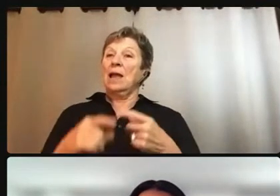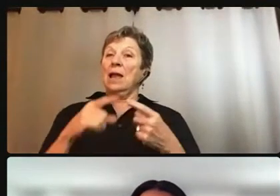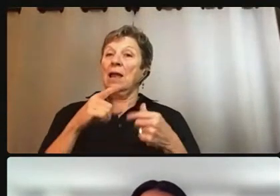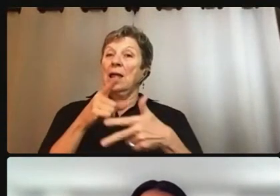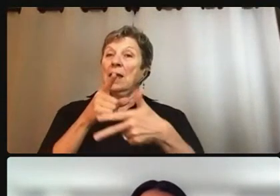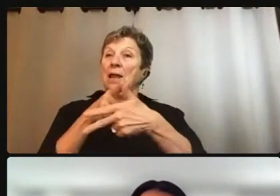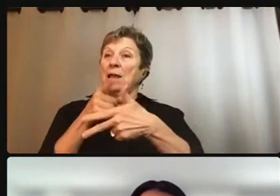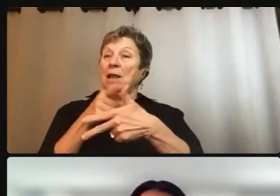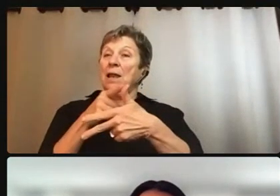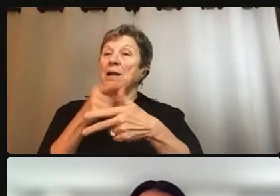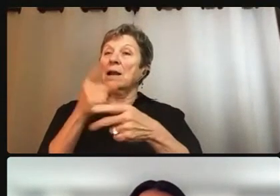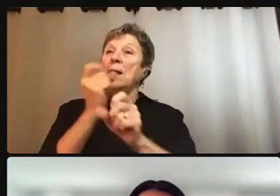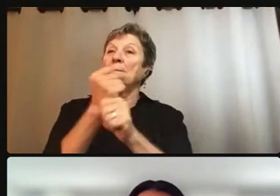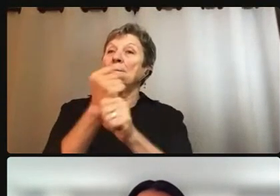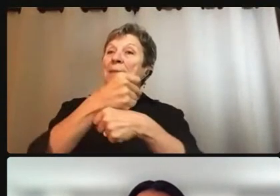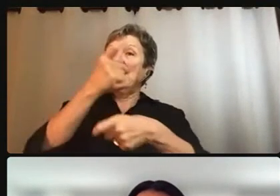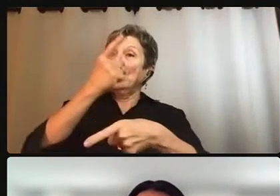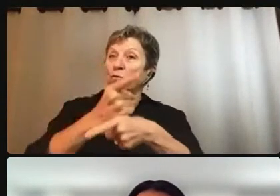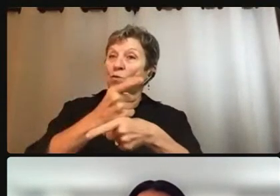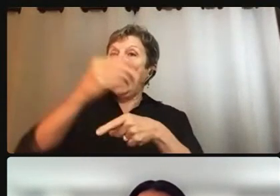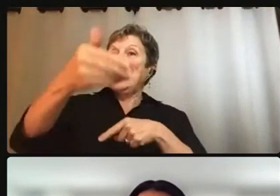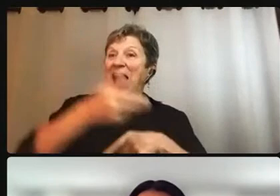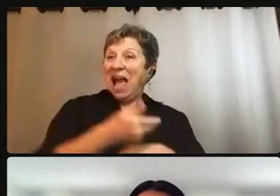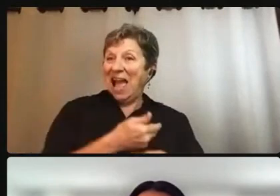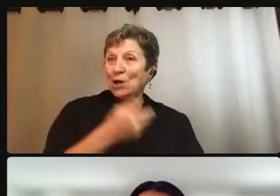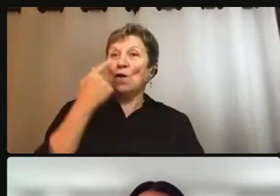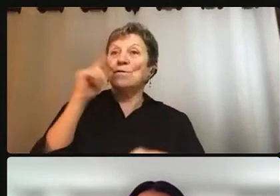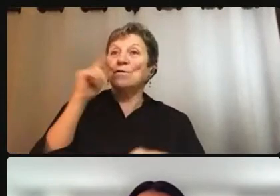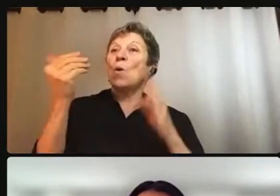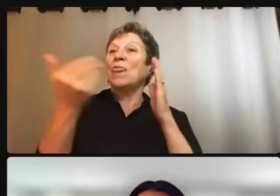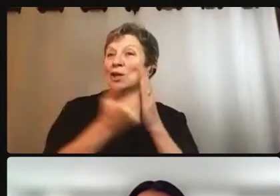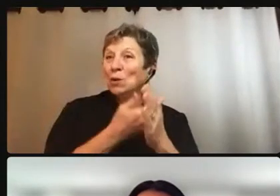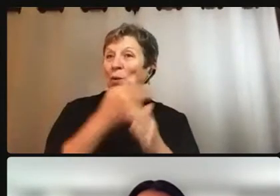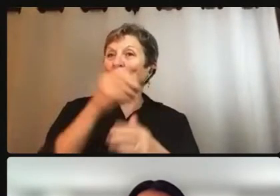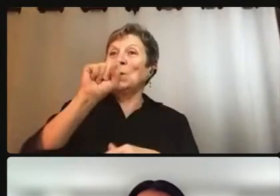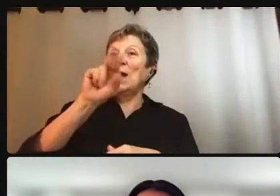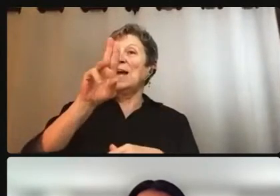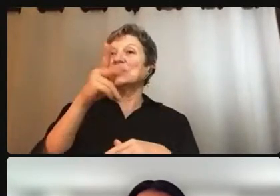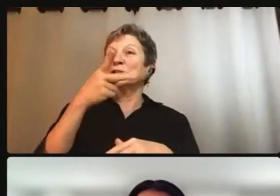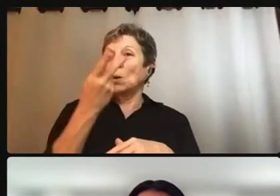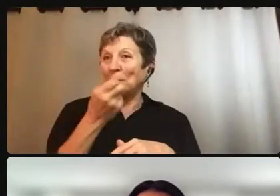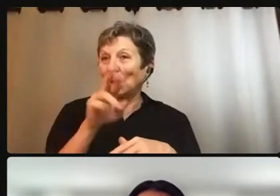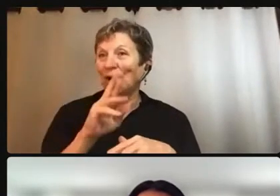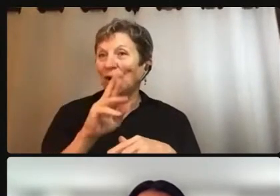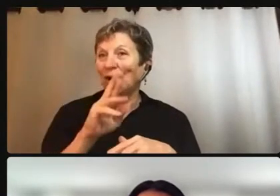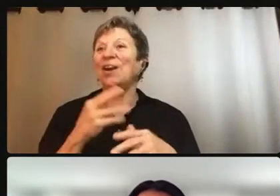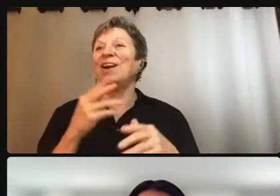SO DO US ALL A FAVOR. SO NUMBER ONE I HAD IN NO PARTICULAR ORDER MAKE THE RIGHT